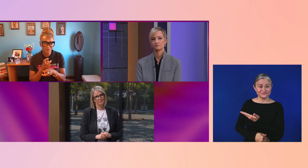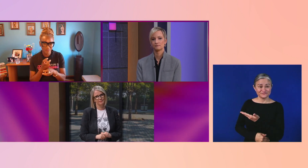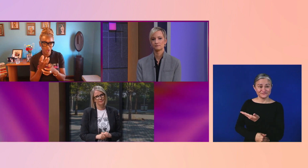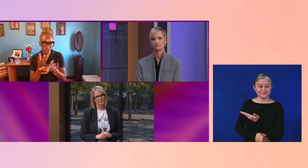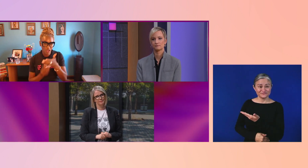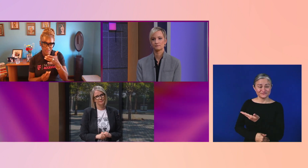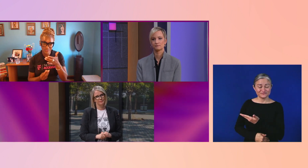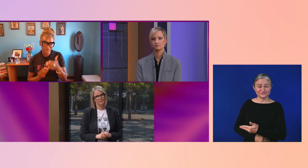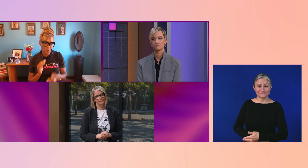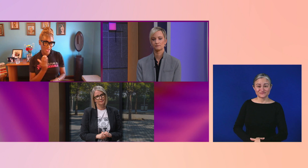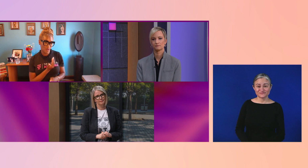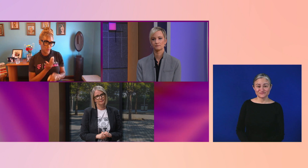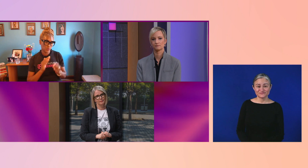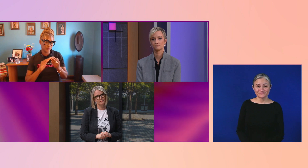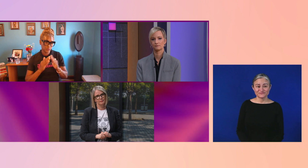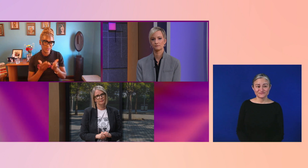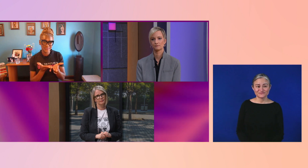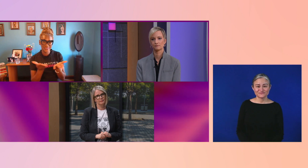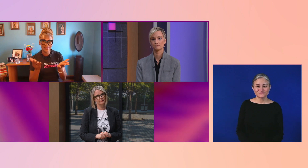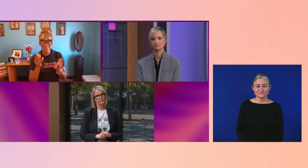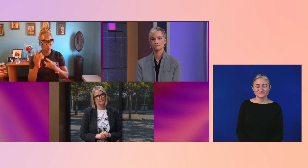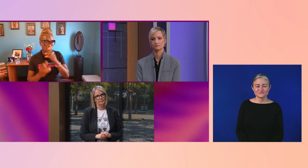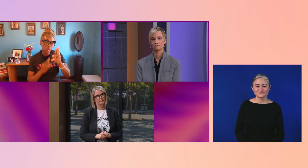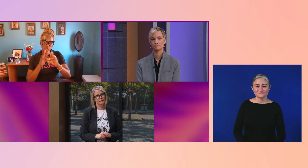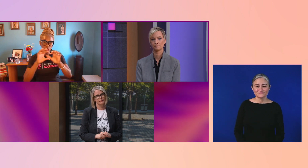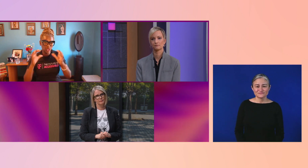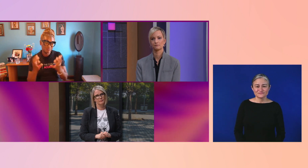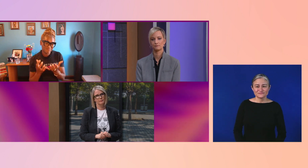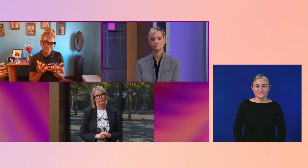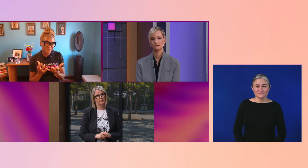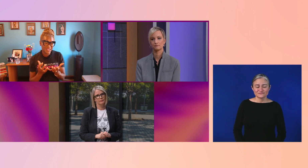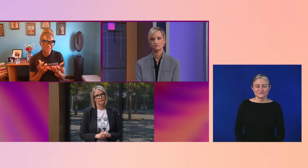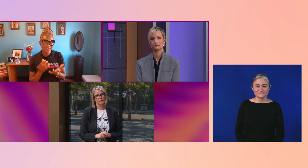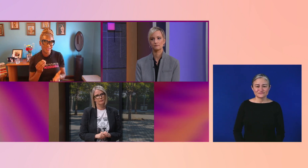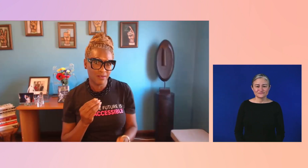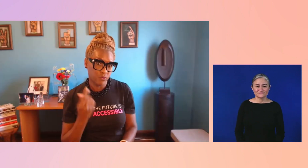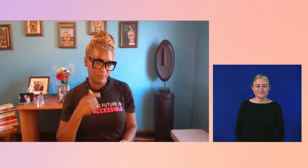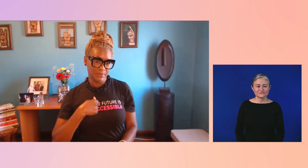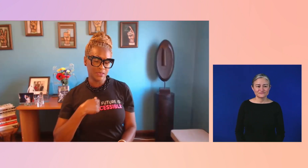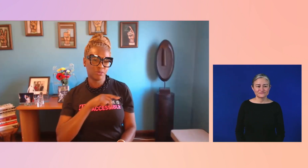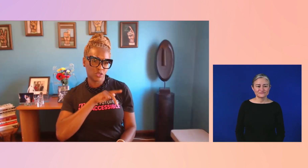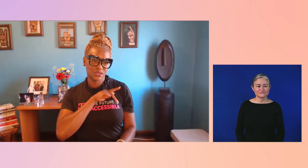It's a really tough loss for our community and the world at large.